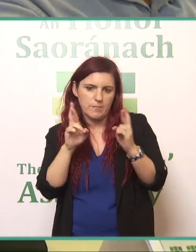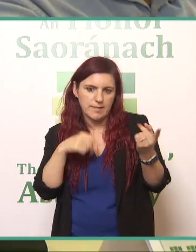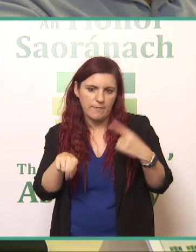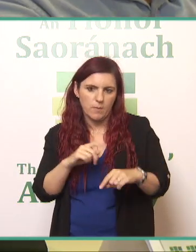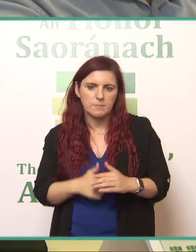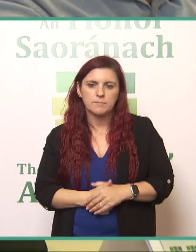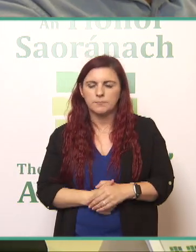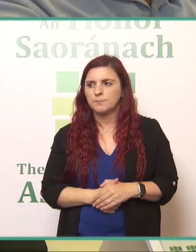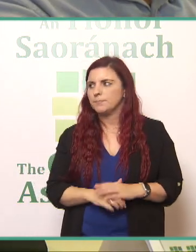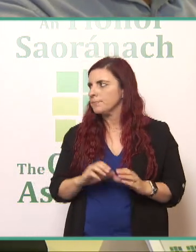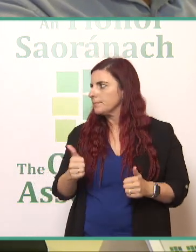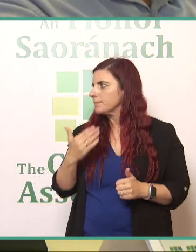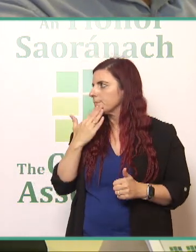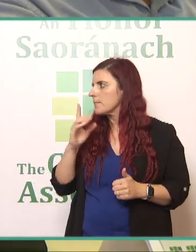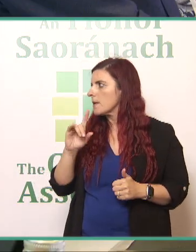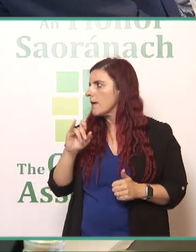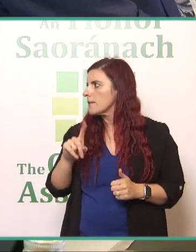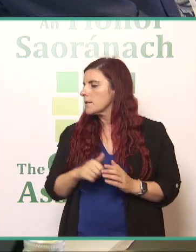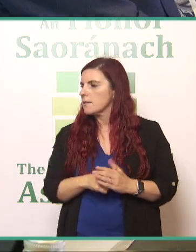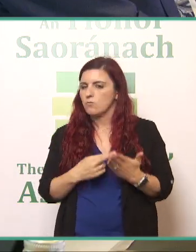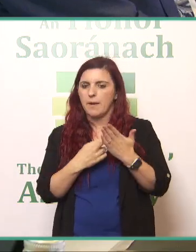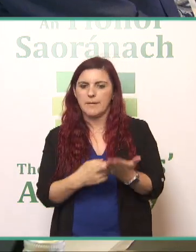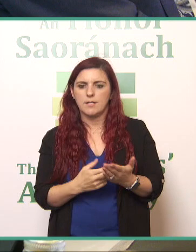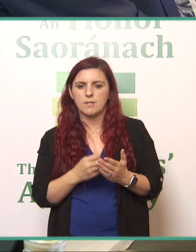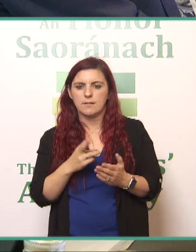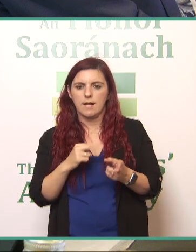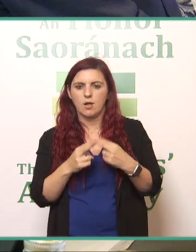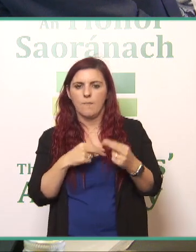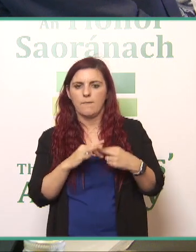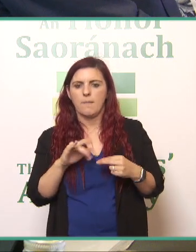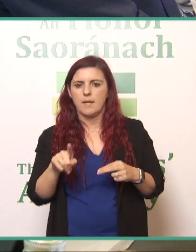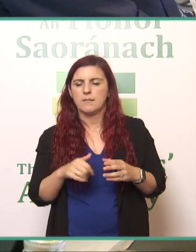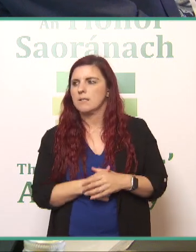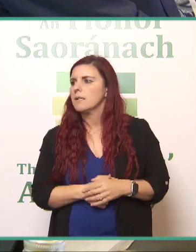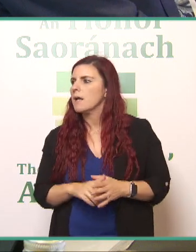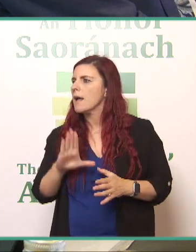Thanks. Thank you. David and recommendations can come forward from the group like that Liam and 12 has